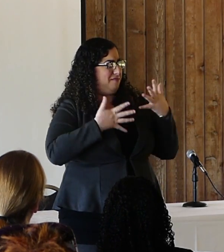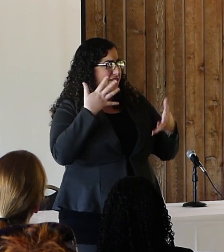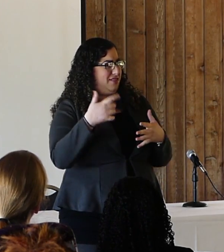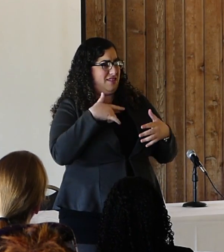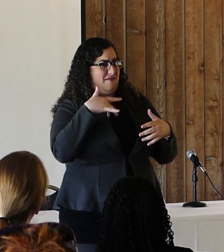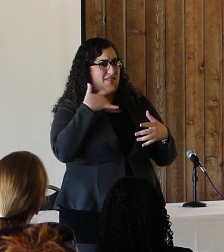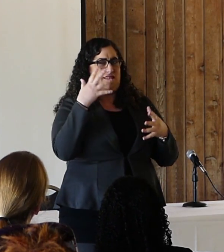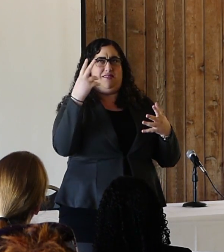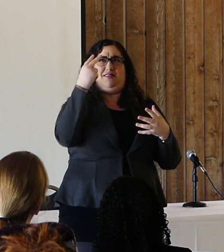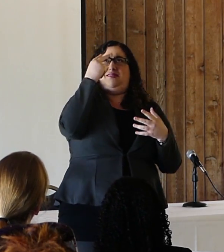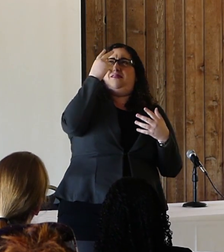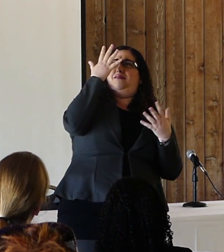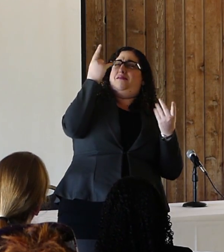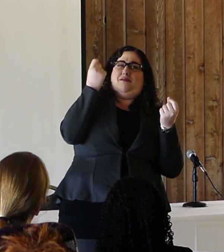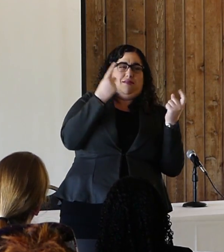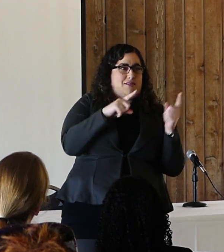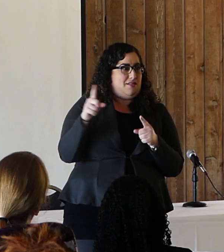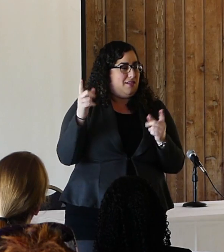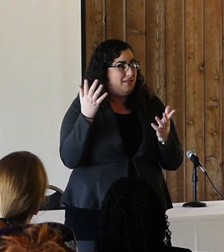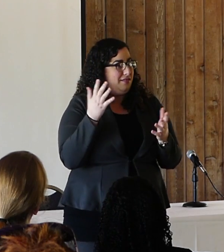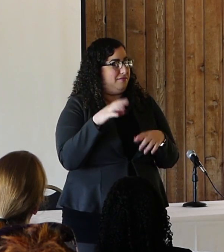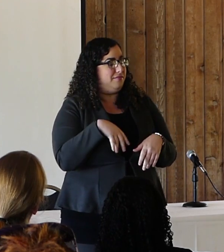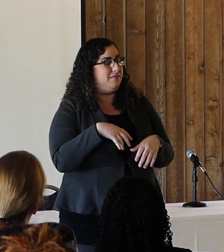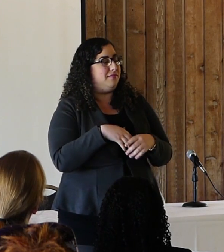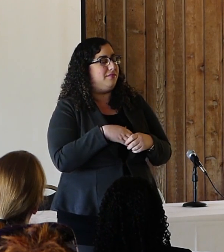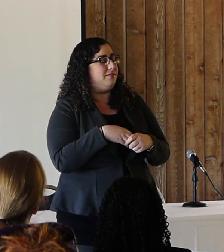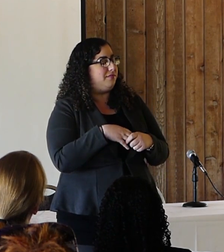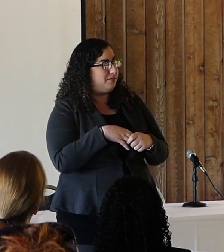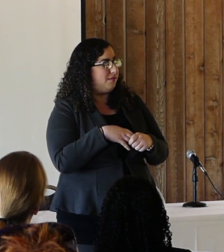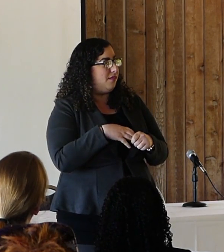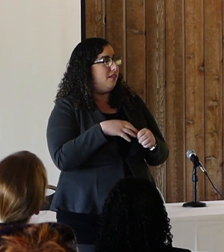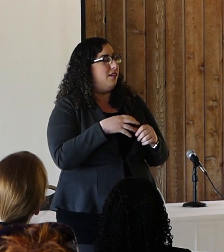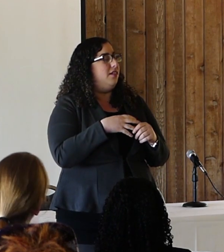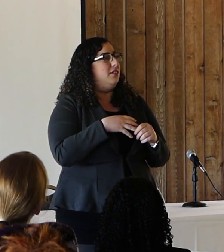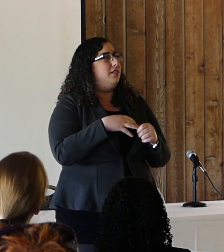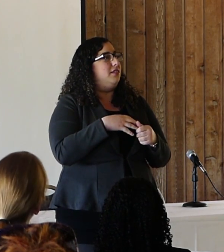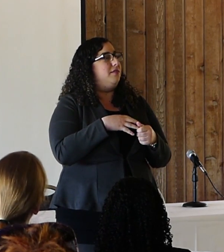to shout these blessings in my direction I was so embarrassed and I felt really